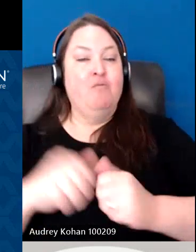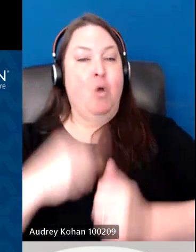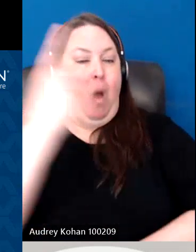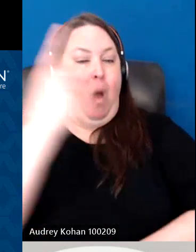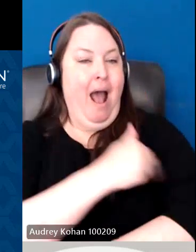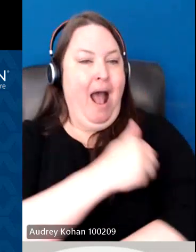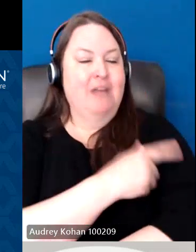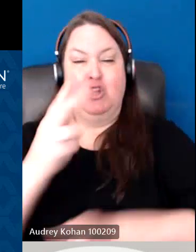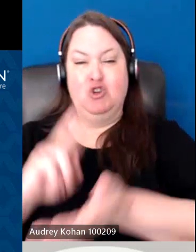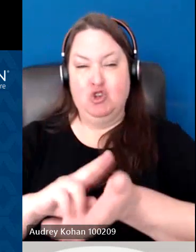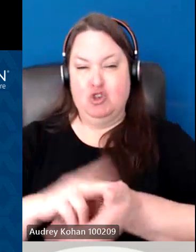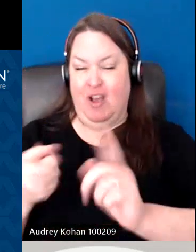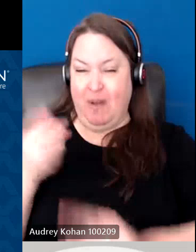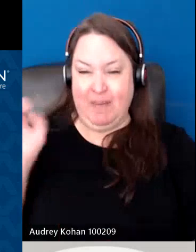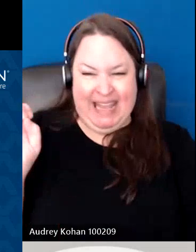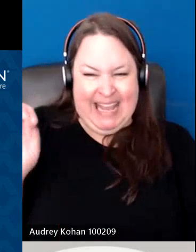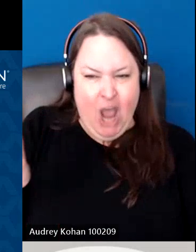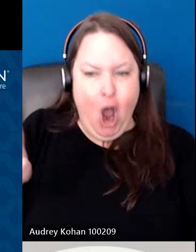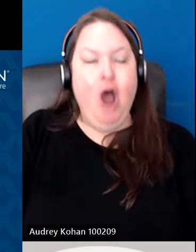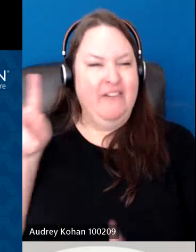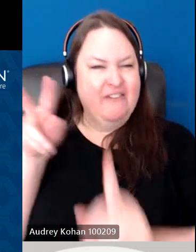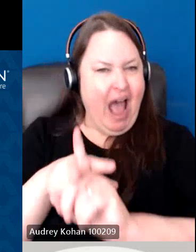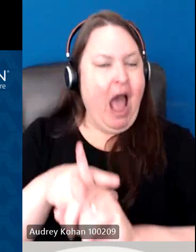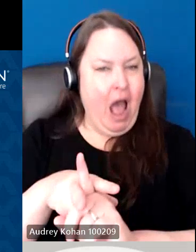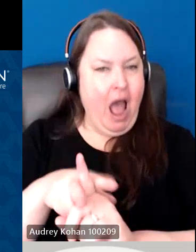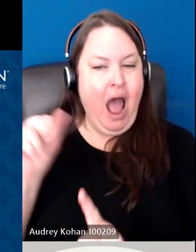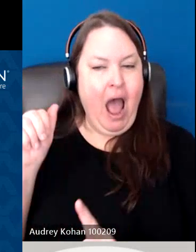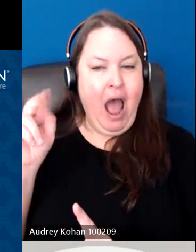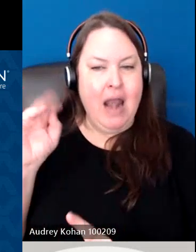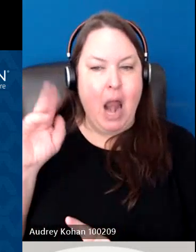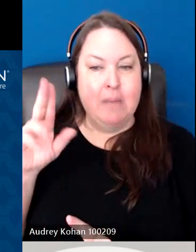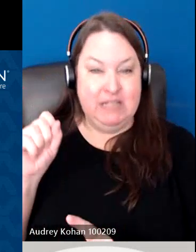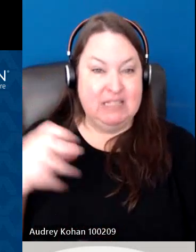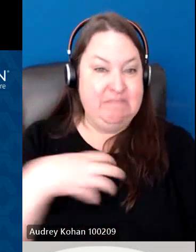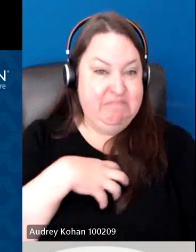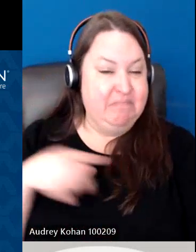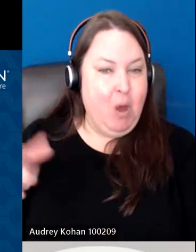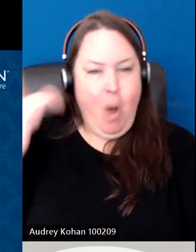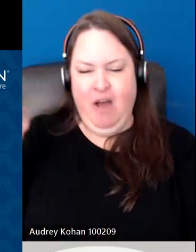nurse from the ER actually filed an an anonymous complaint because she felt that the patient was